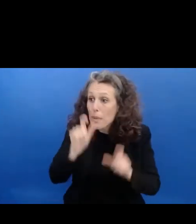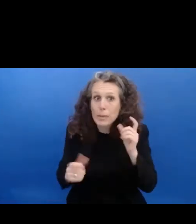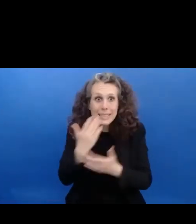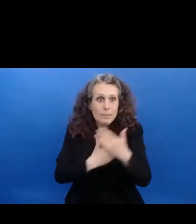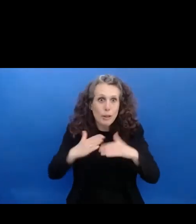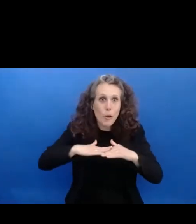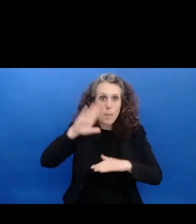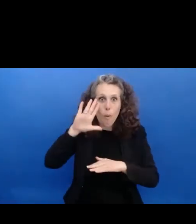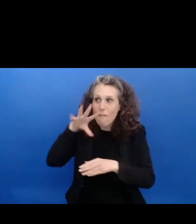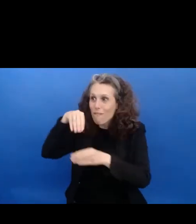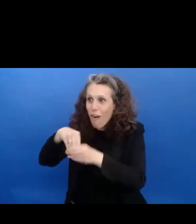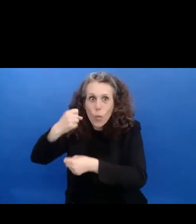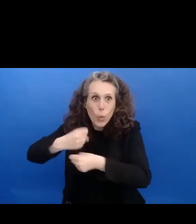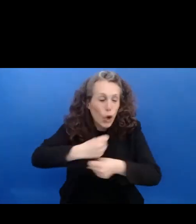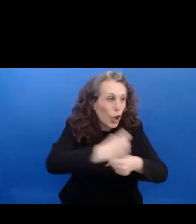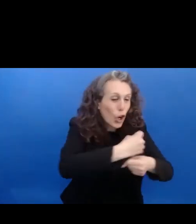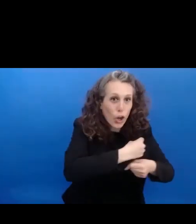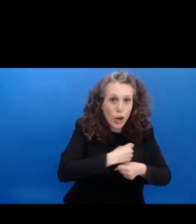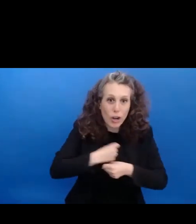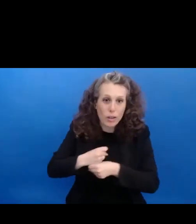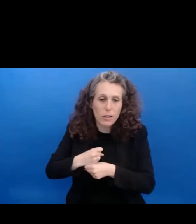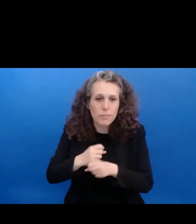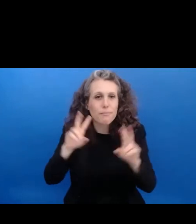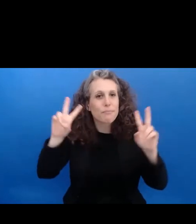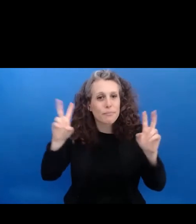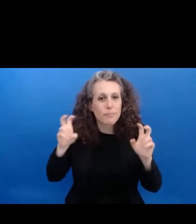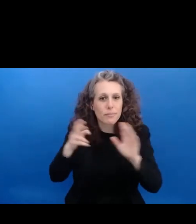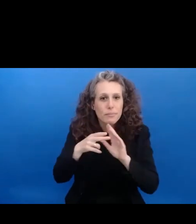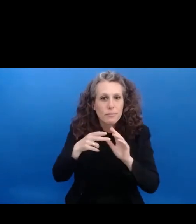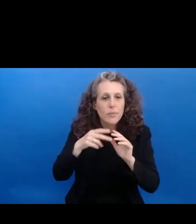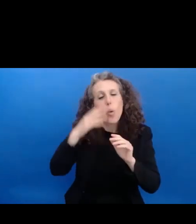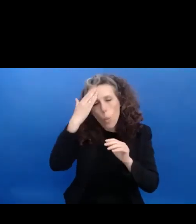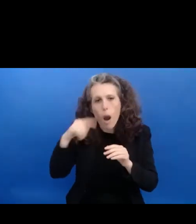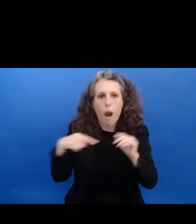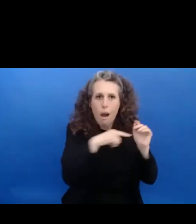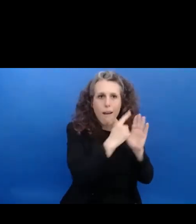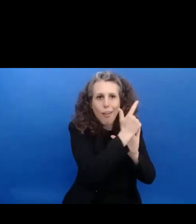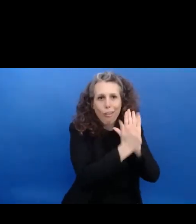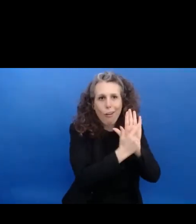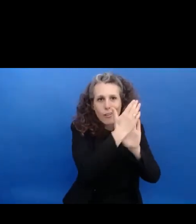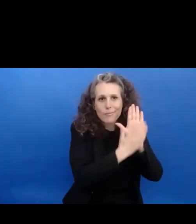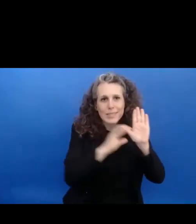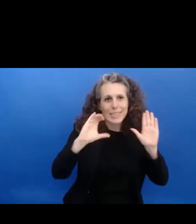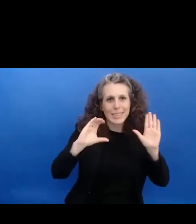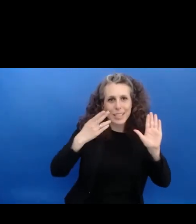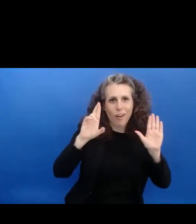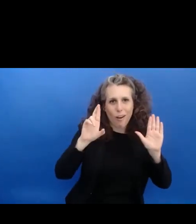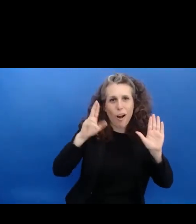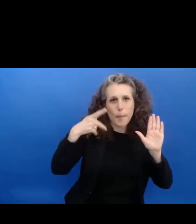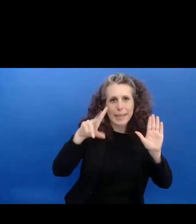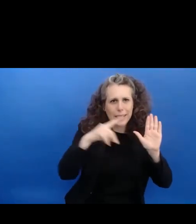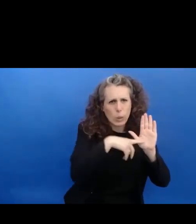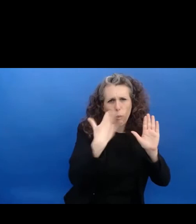uh which is popularly known as crpd is a great charter for people with disabilities therefore